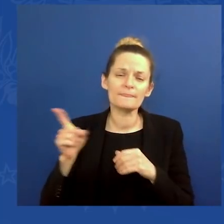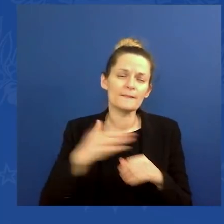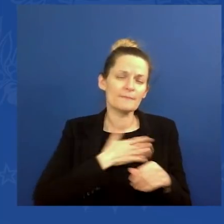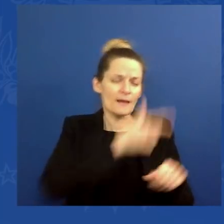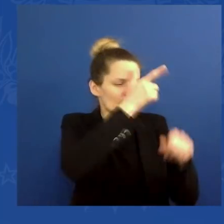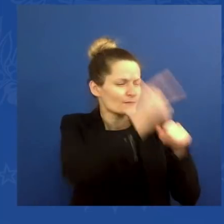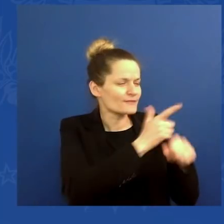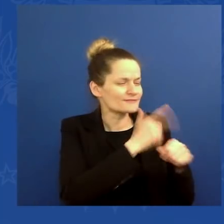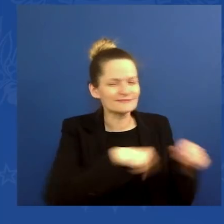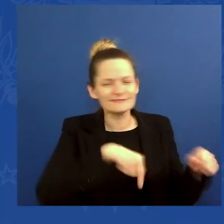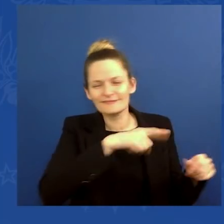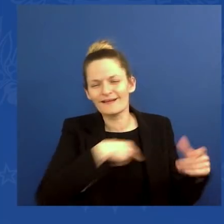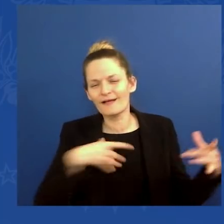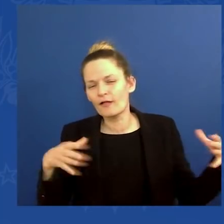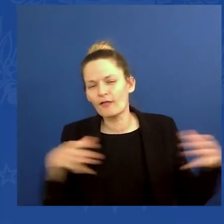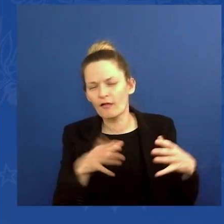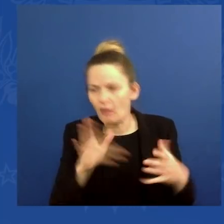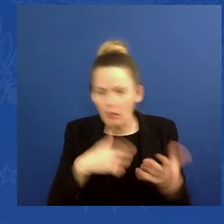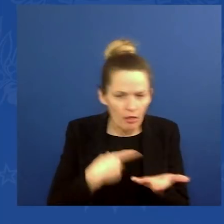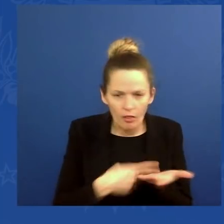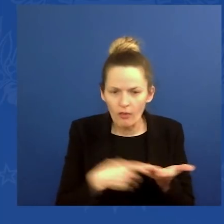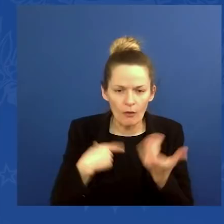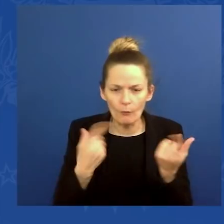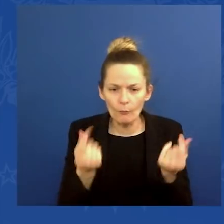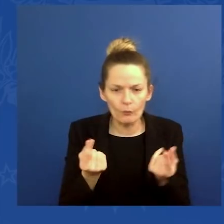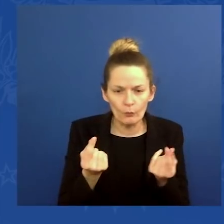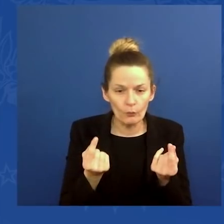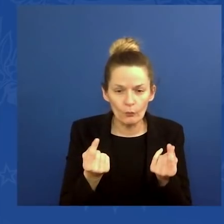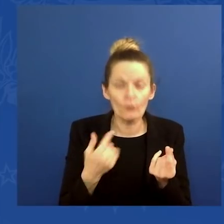we gave my parents a -- a trip to Ireland.